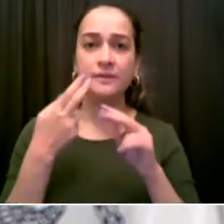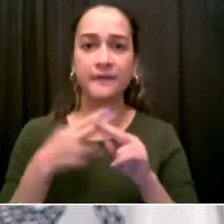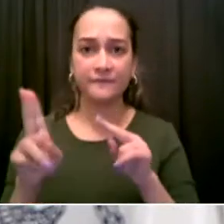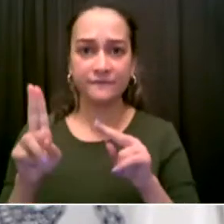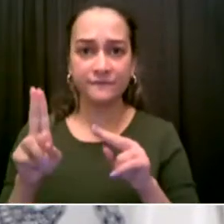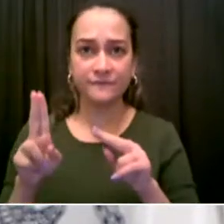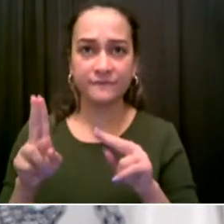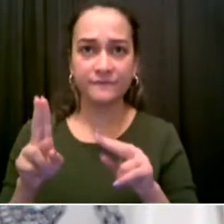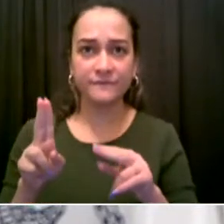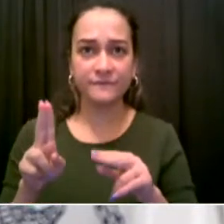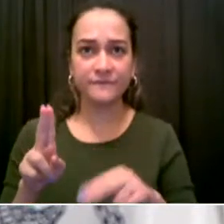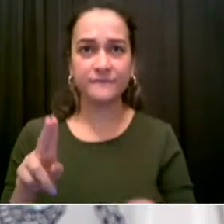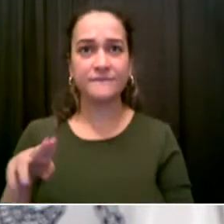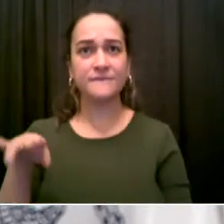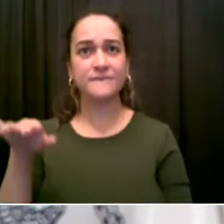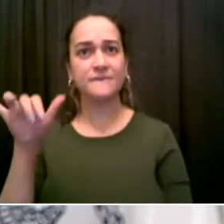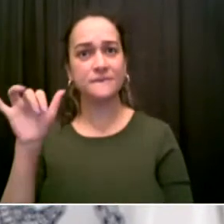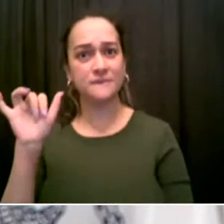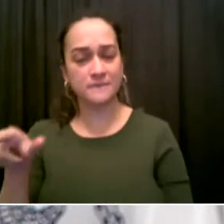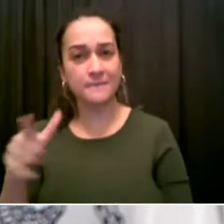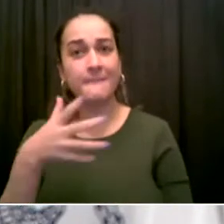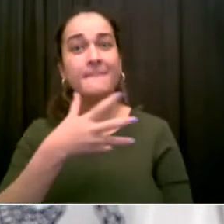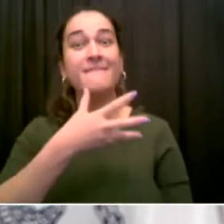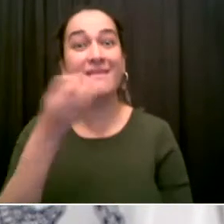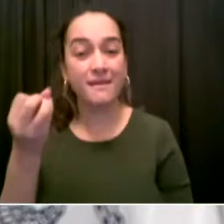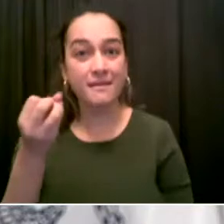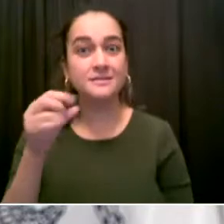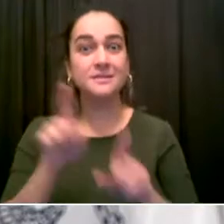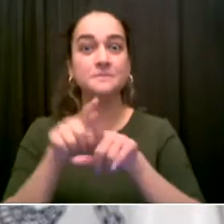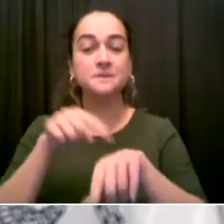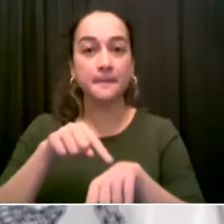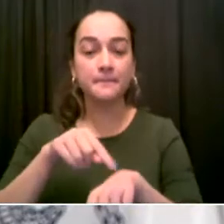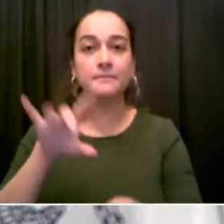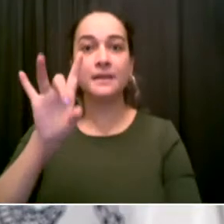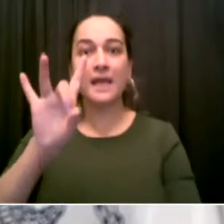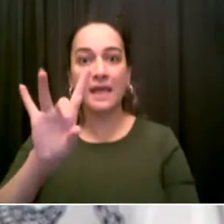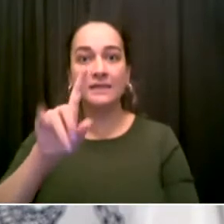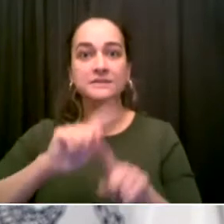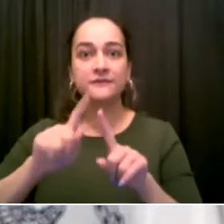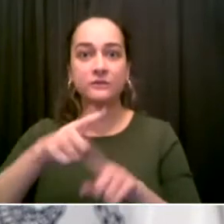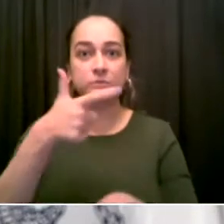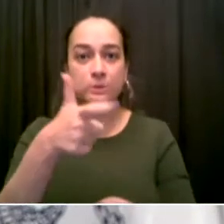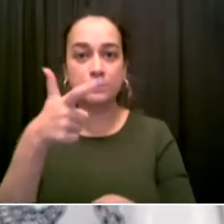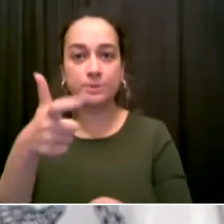OLD BOY SHOT IN ST. ALBANS. NDA THE PRESIDENT OF THE